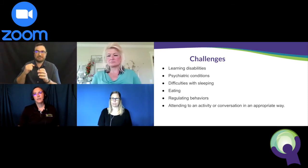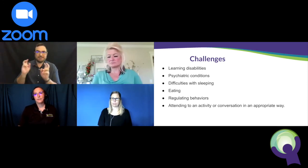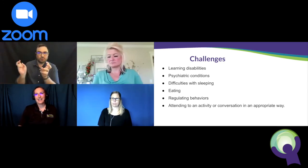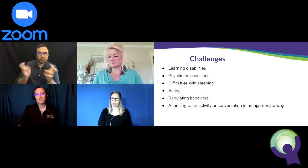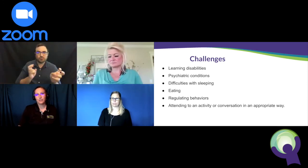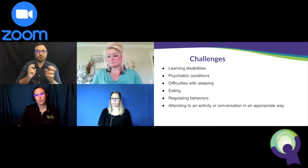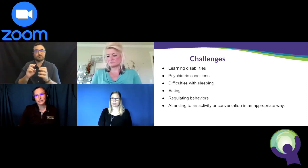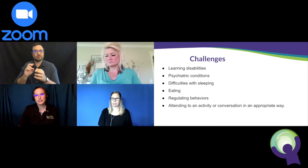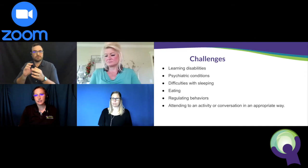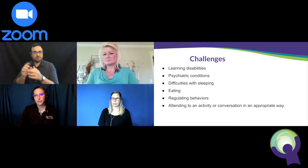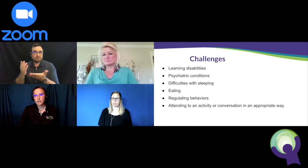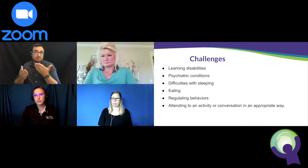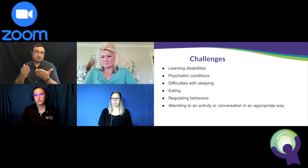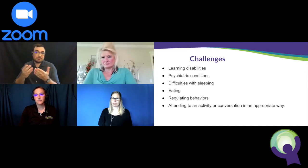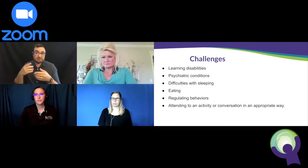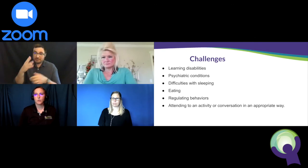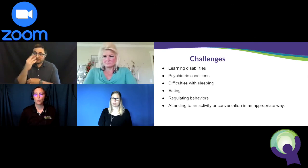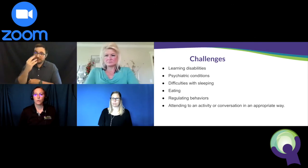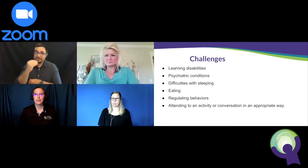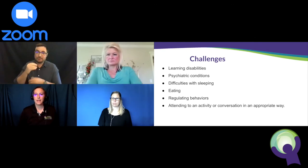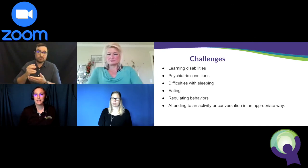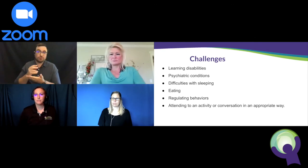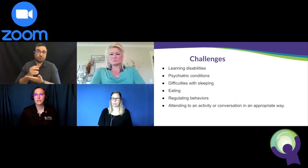They may have difficulty sleeping or they might be over-sleepers.